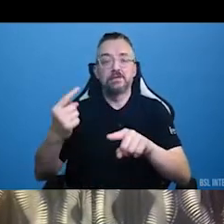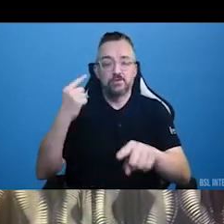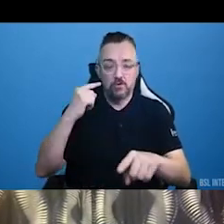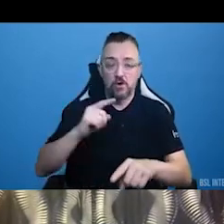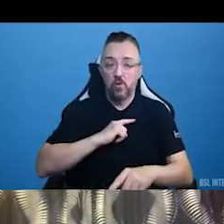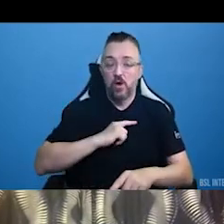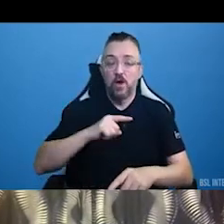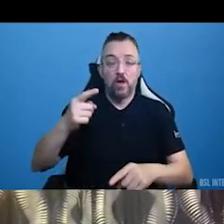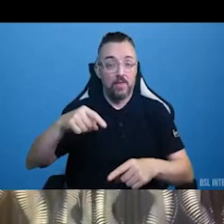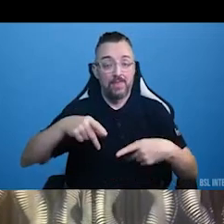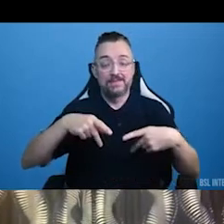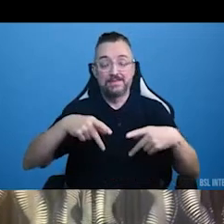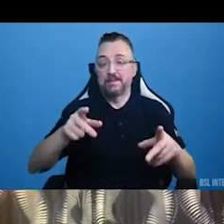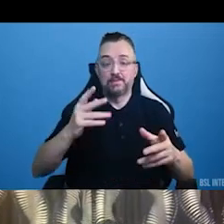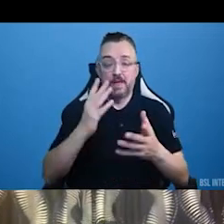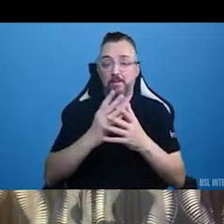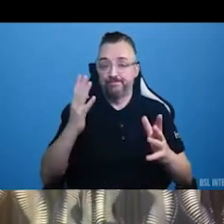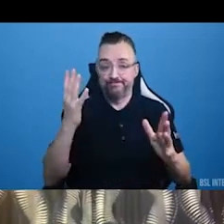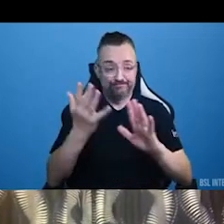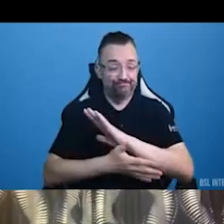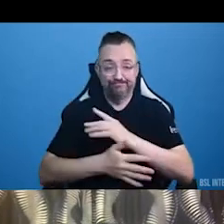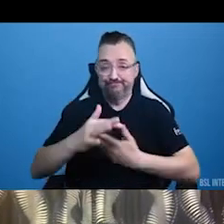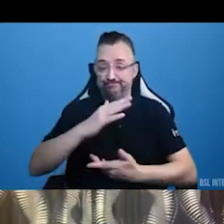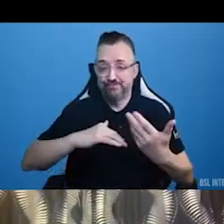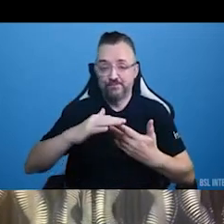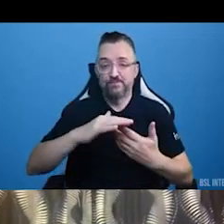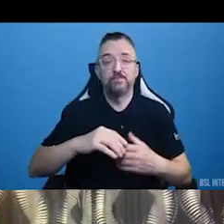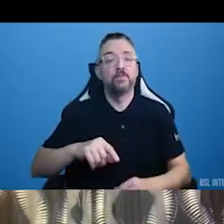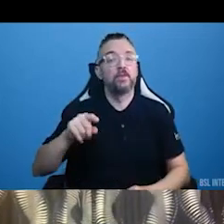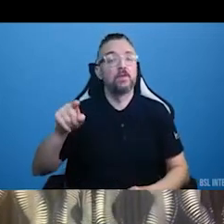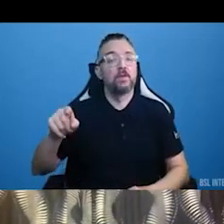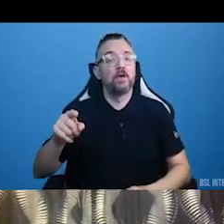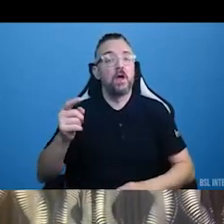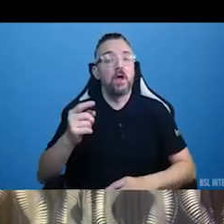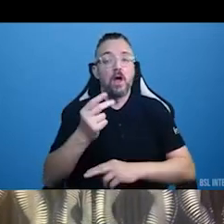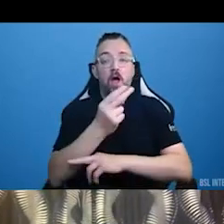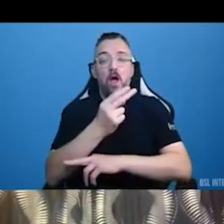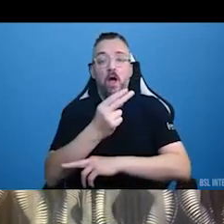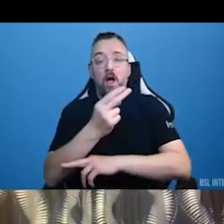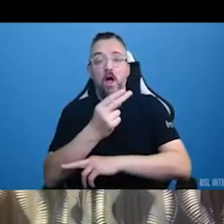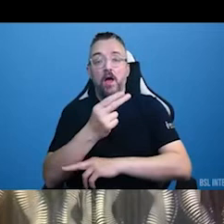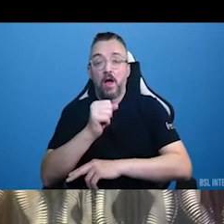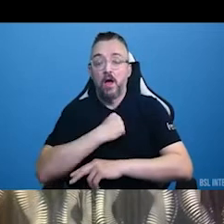that's obsolete in the face of climate change. So what the Anthropocene Architecture School has done for the past two and a half years,